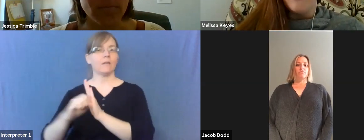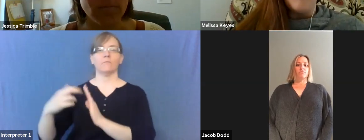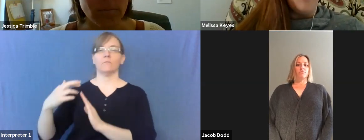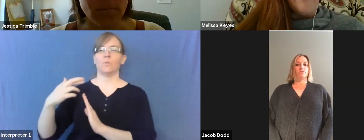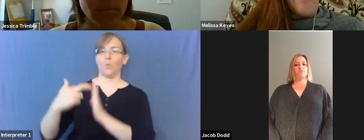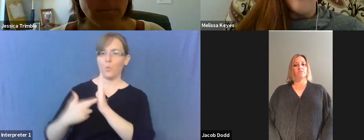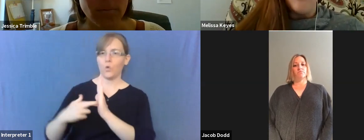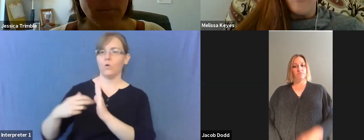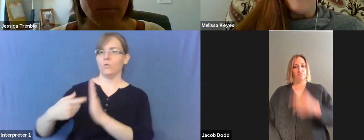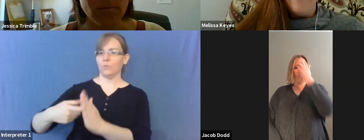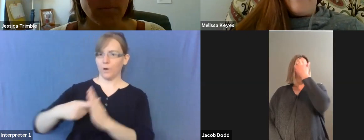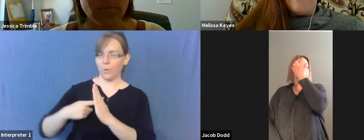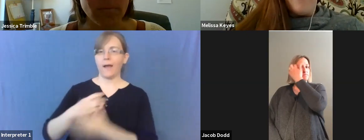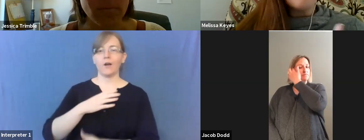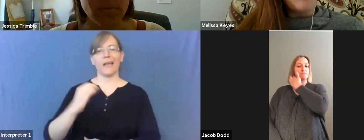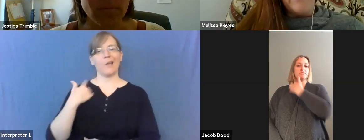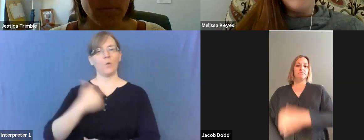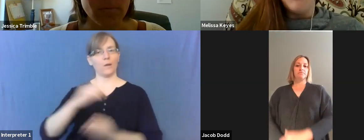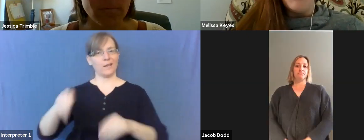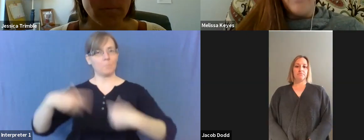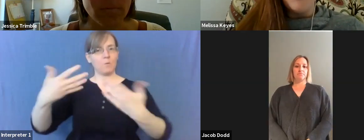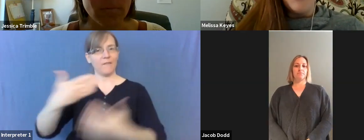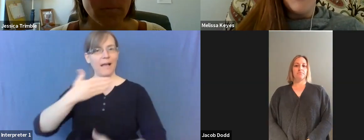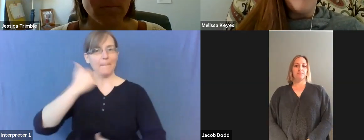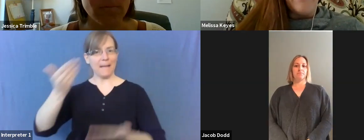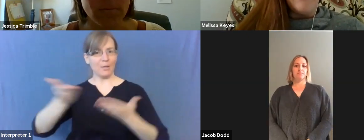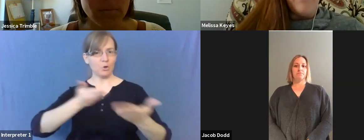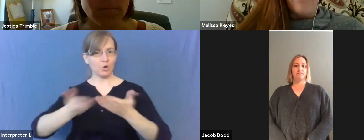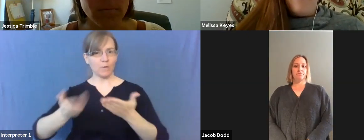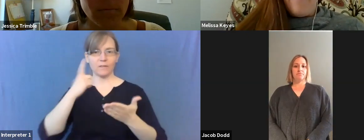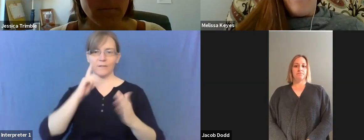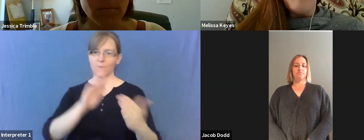to the community that we serve. Now that part hasn't changed during the pandemic.